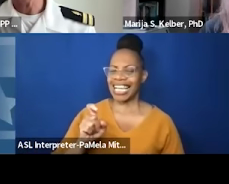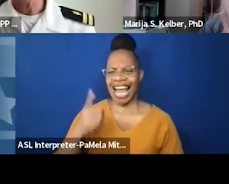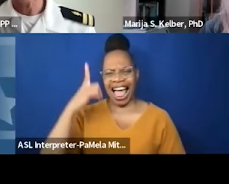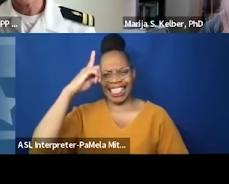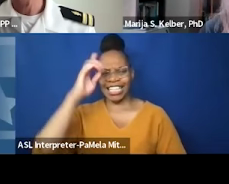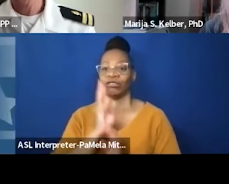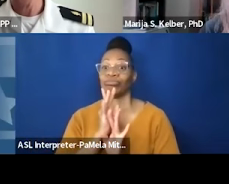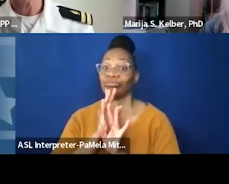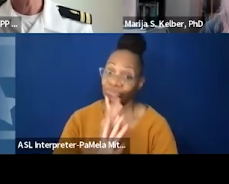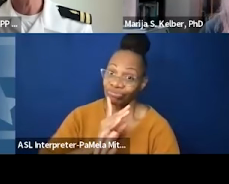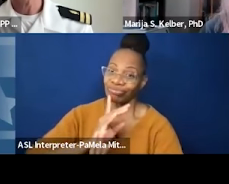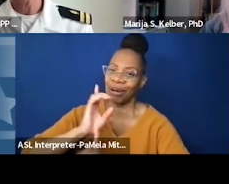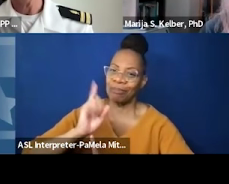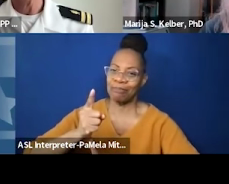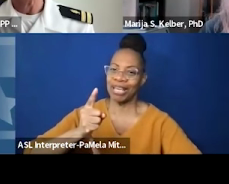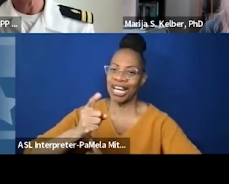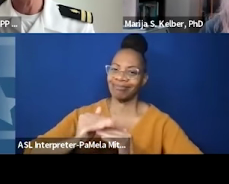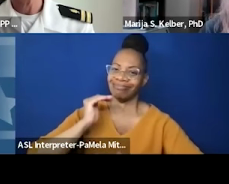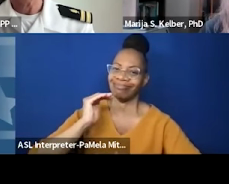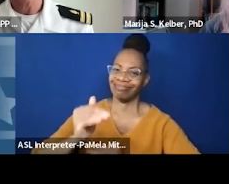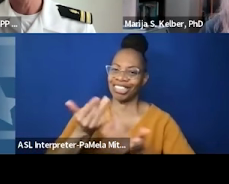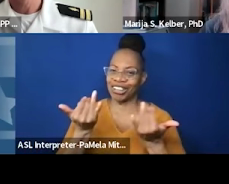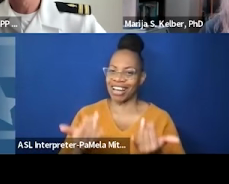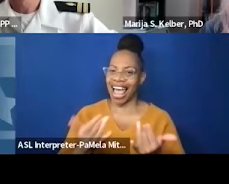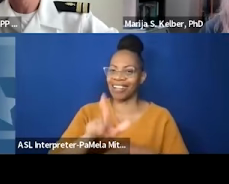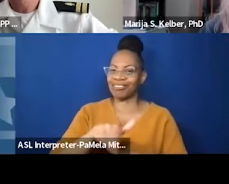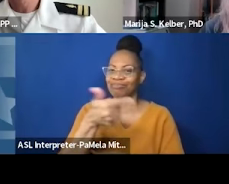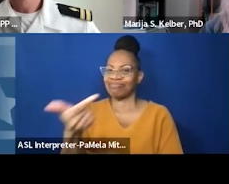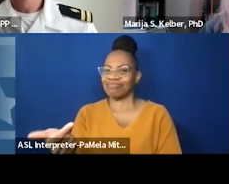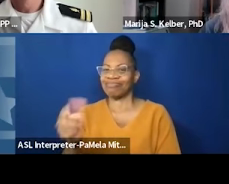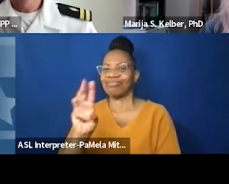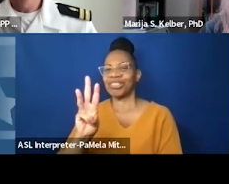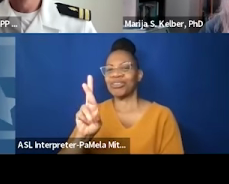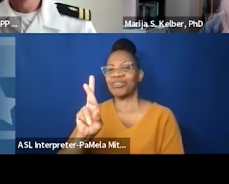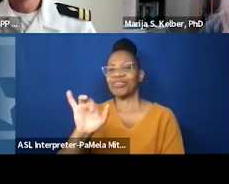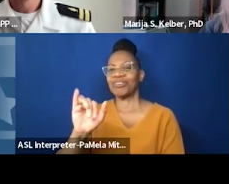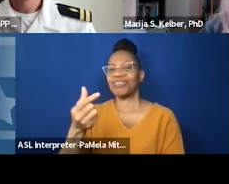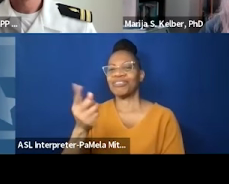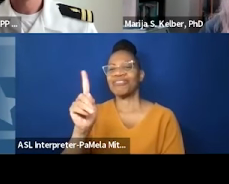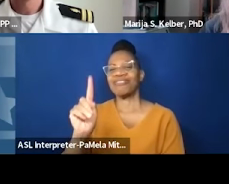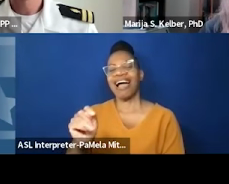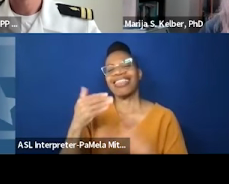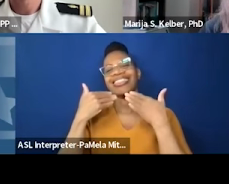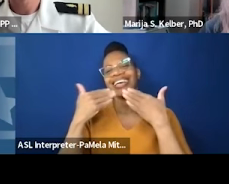And so with that, I will hand it over to Ms. Wright. Thank you so much. Wow. Thank you, Lieutenant Grant.